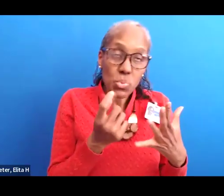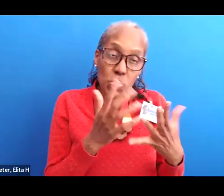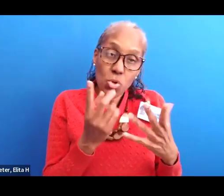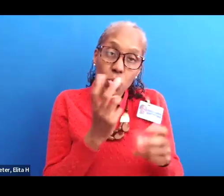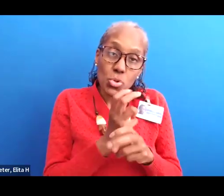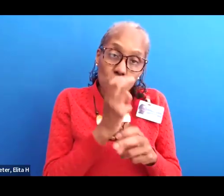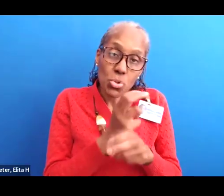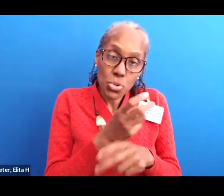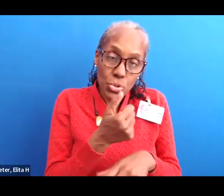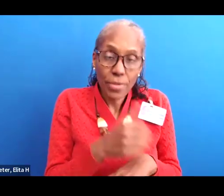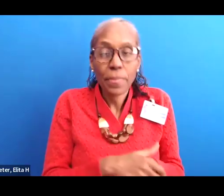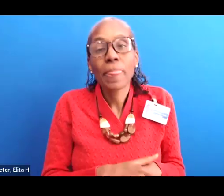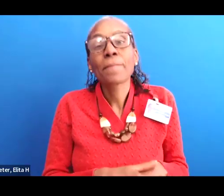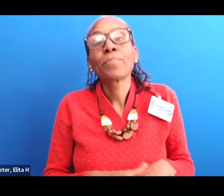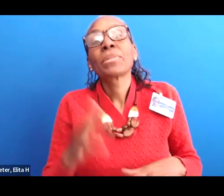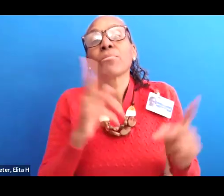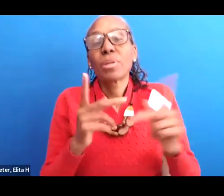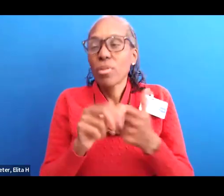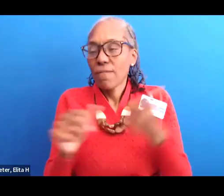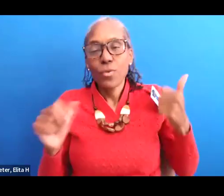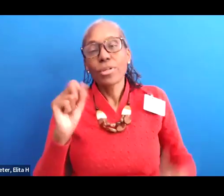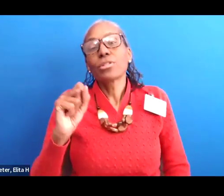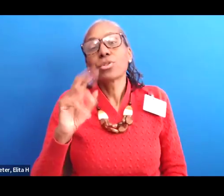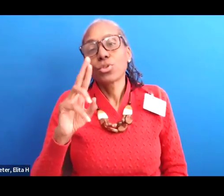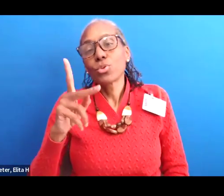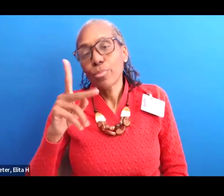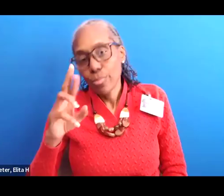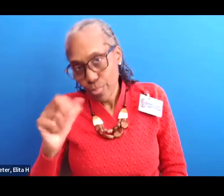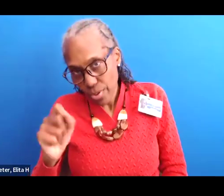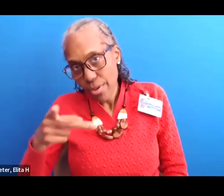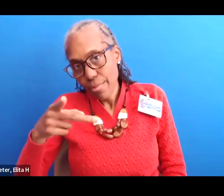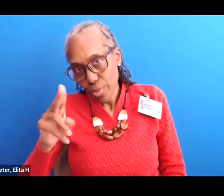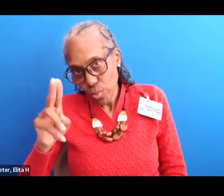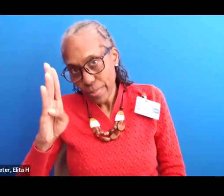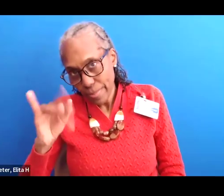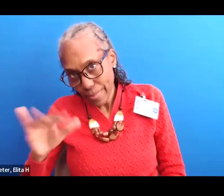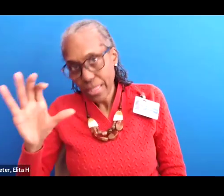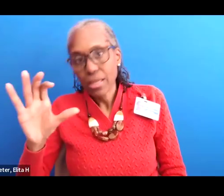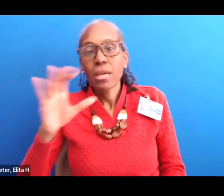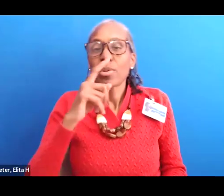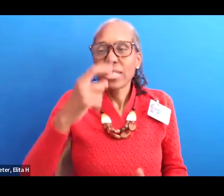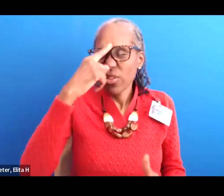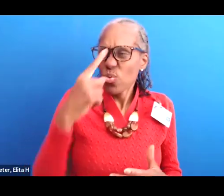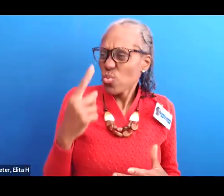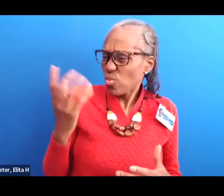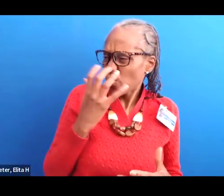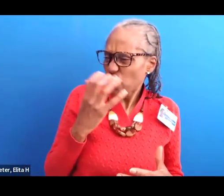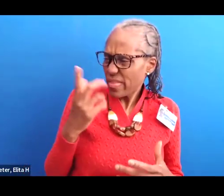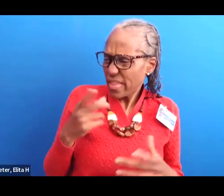Now, it used to be that people avoided the suprapubic because they were afraid it would be such a higher level of infection,